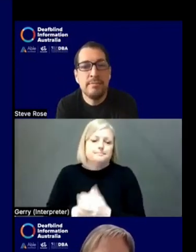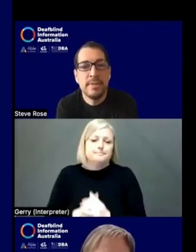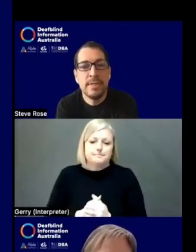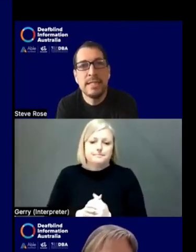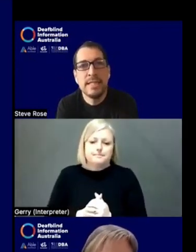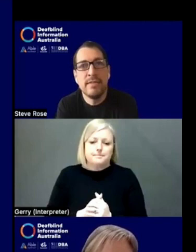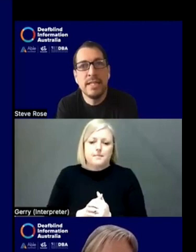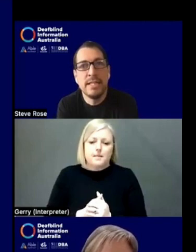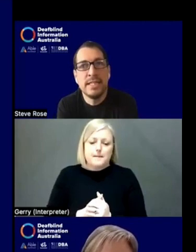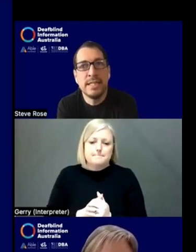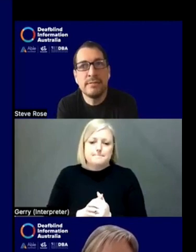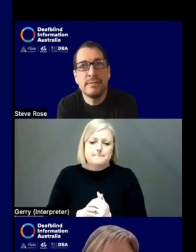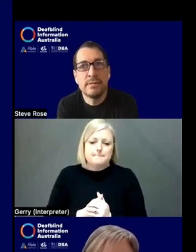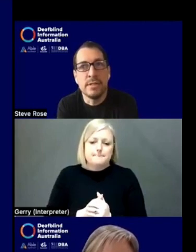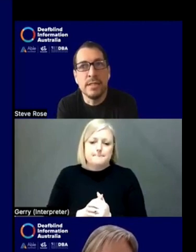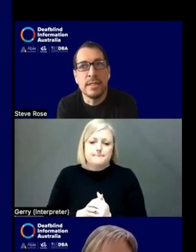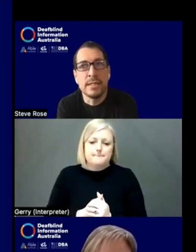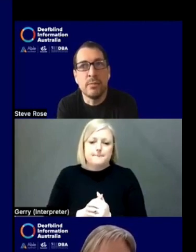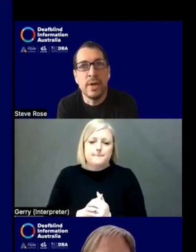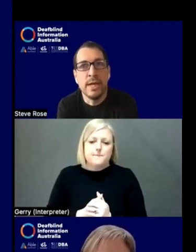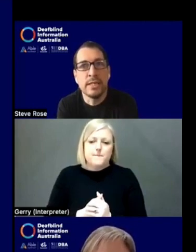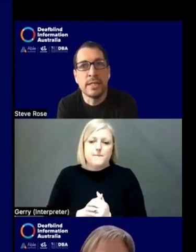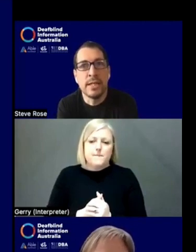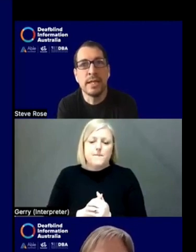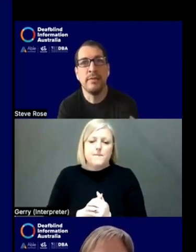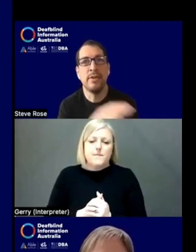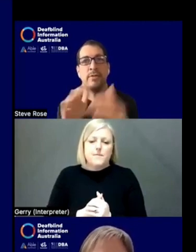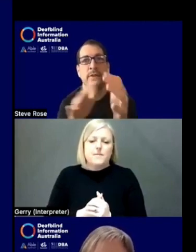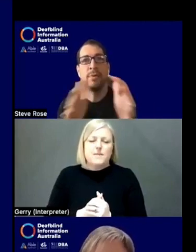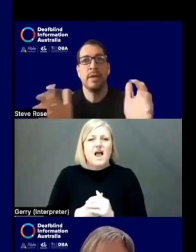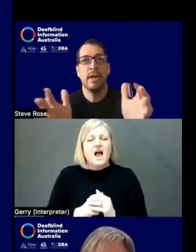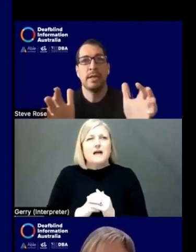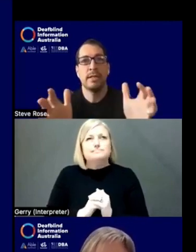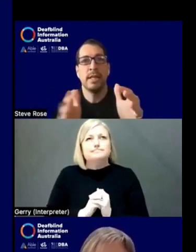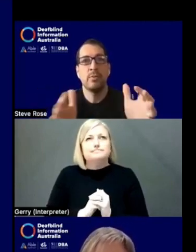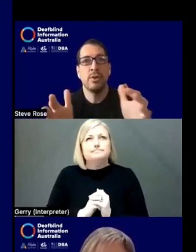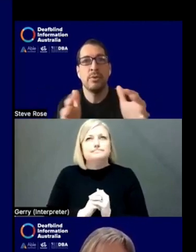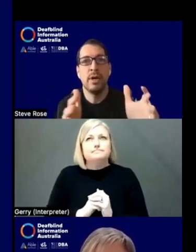necessarily different in some ways because I think if you are thinking, because I think what